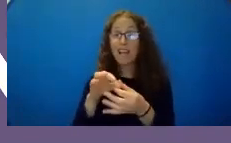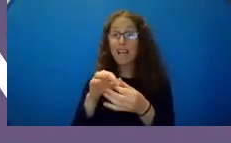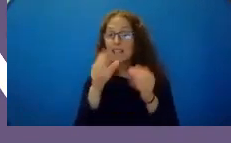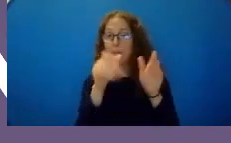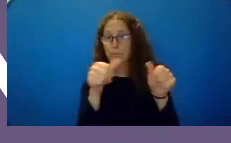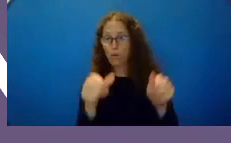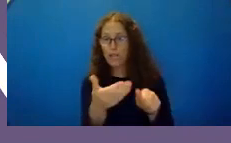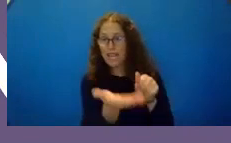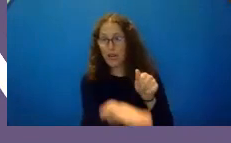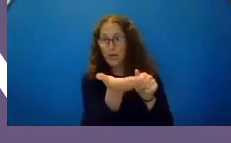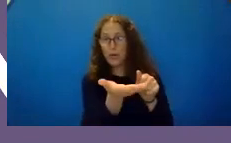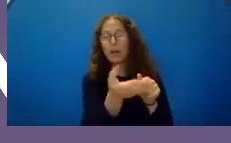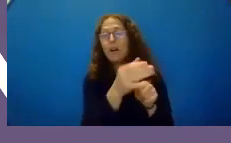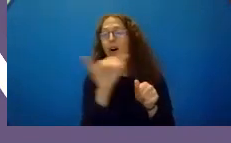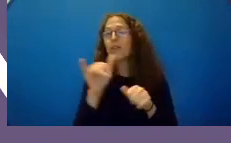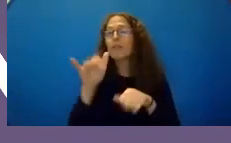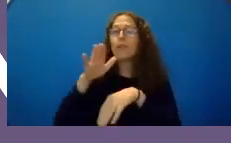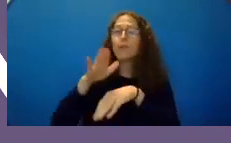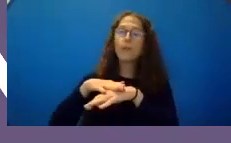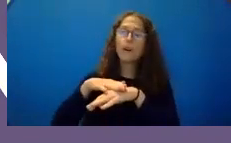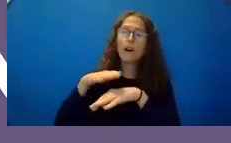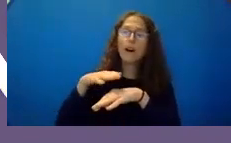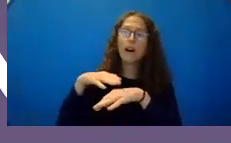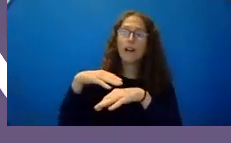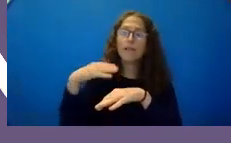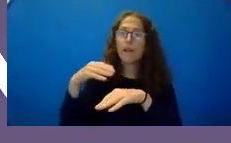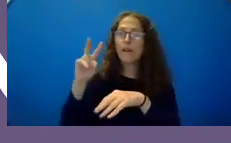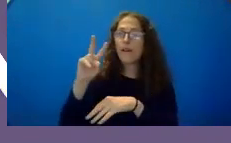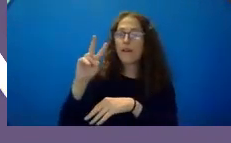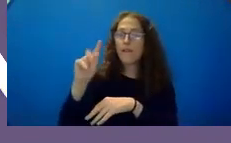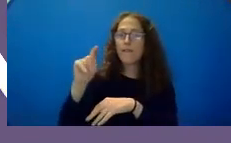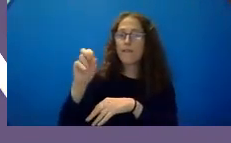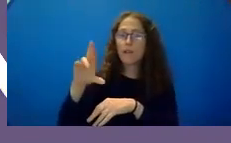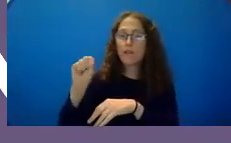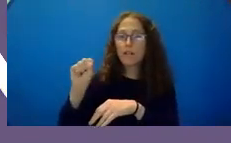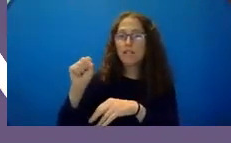SUBMIT QUESTIONS REGARDING